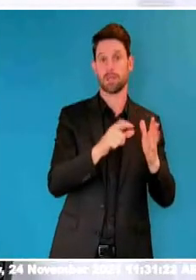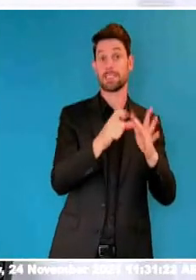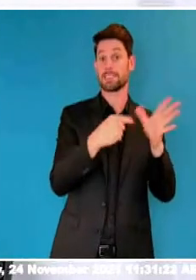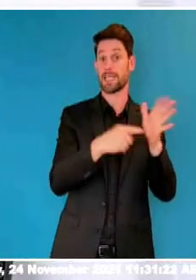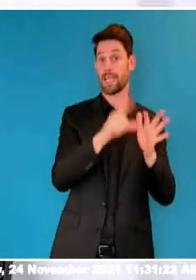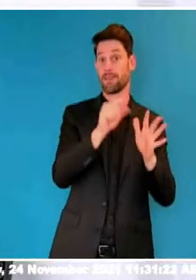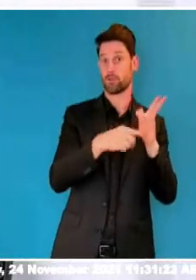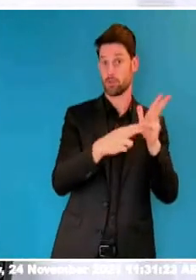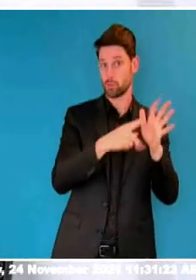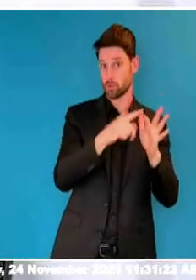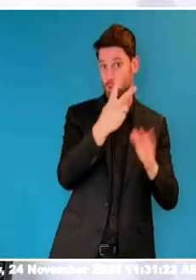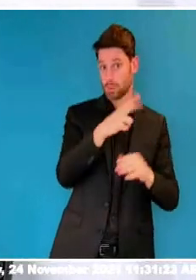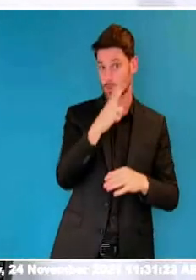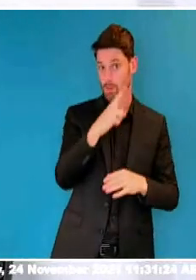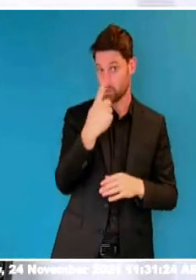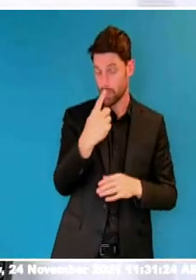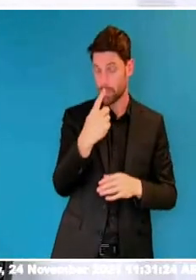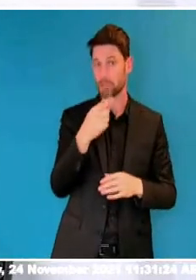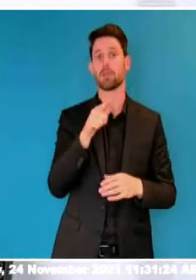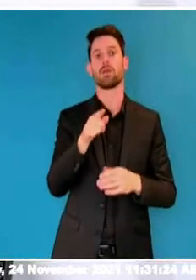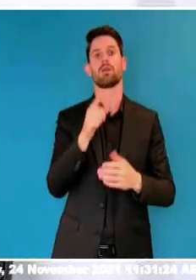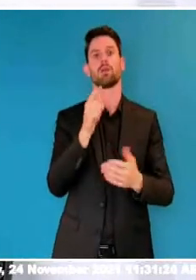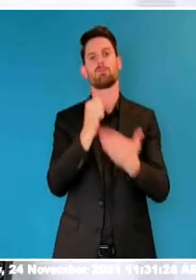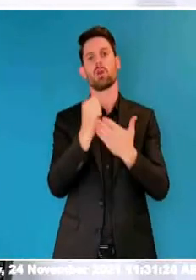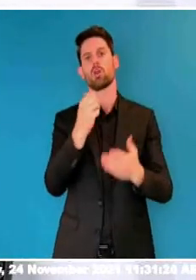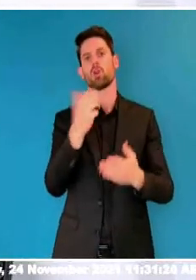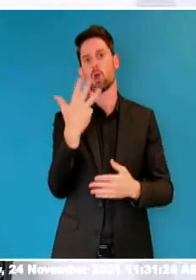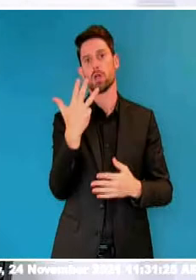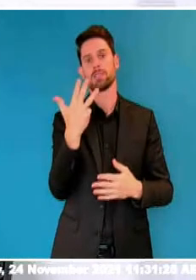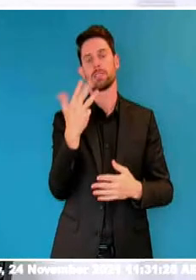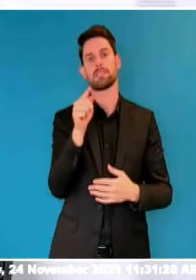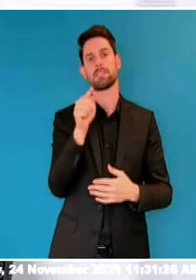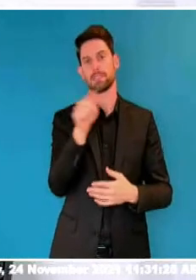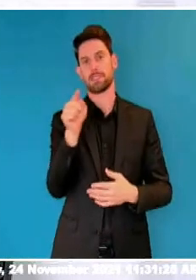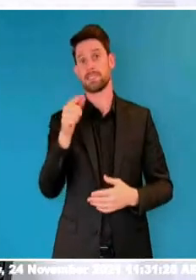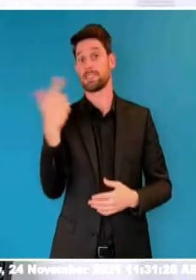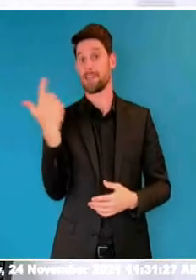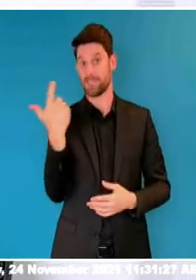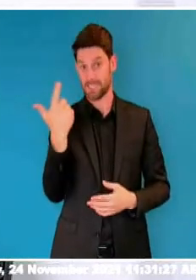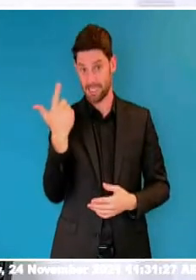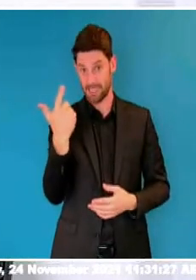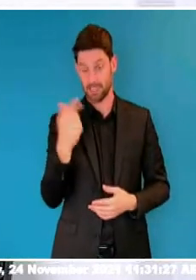2021 will be 19 17 with attachments